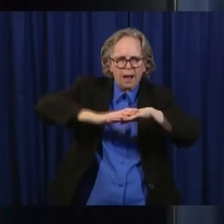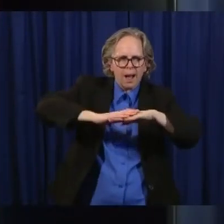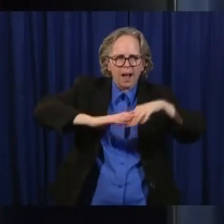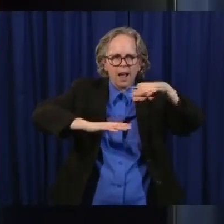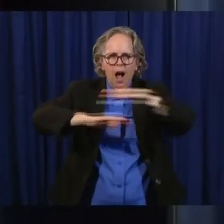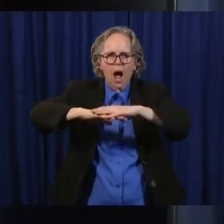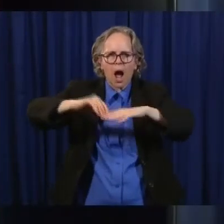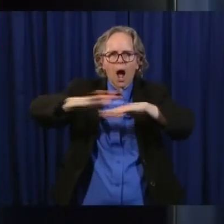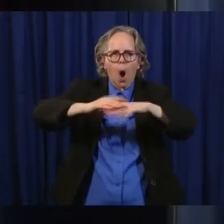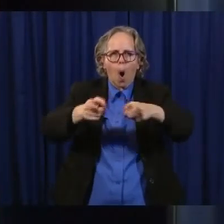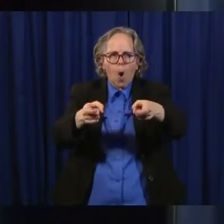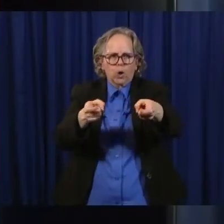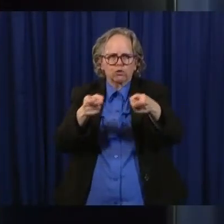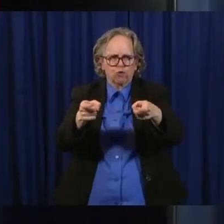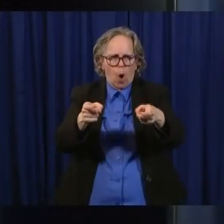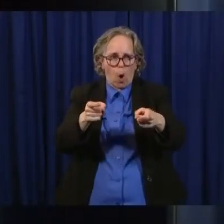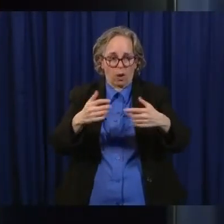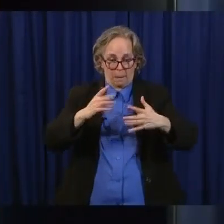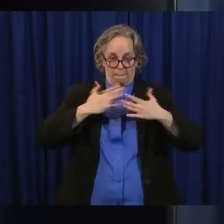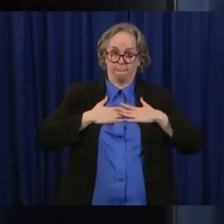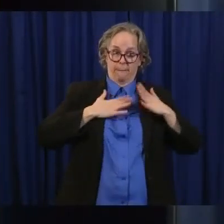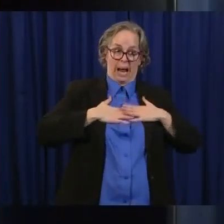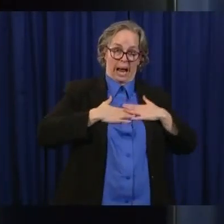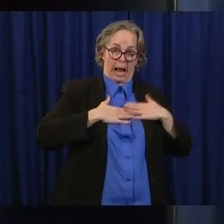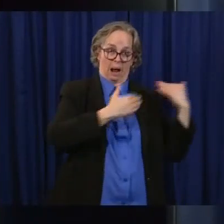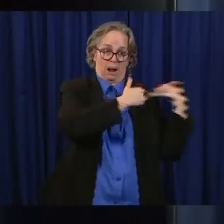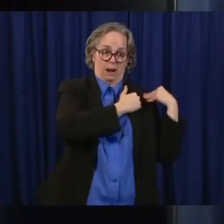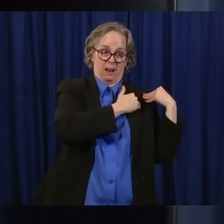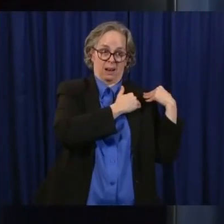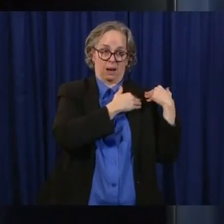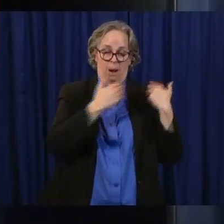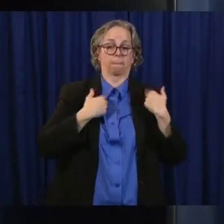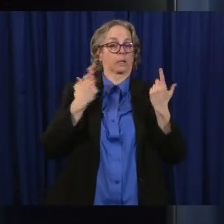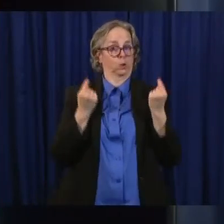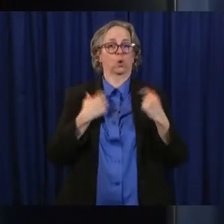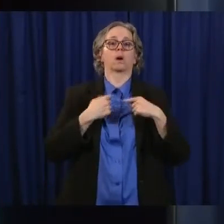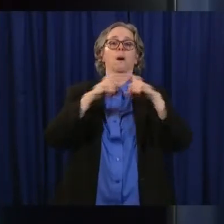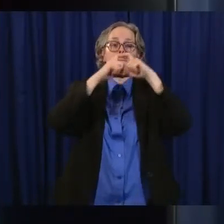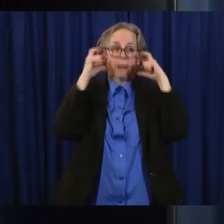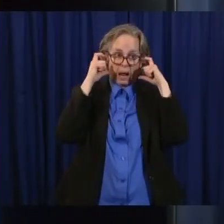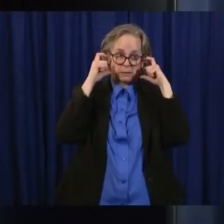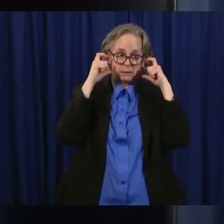VIRUS SO PEOPLE DON'T GET SICK? WHAT THIS MEANS IS, IF YOU THINK ABOUT IT IN THE CONCEPT OF OVERLAPPING FIELDS OF